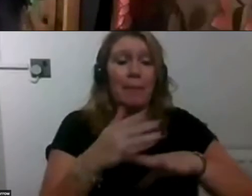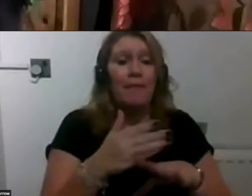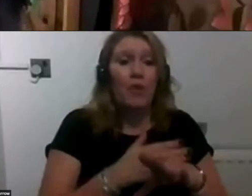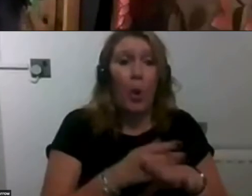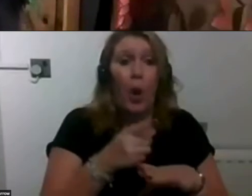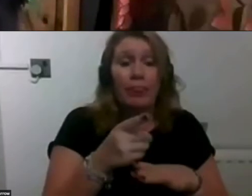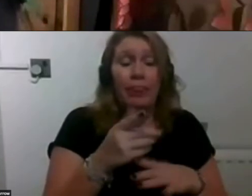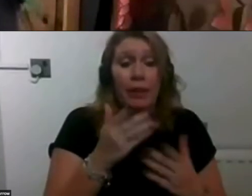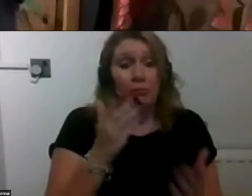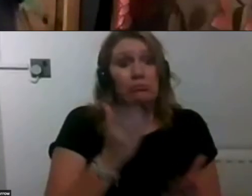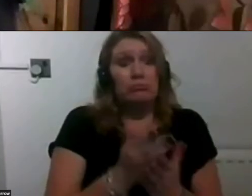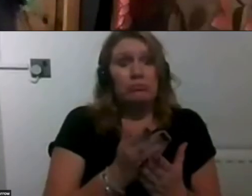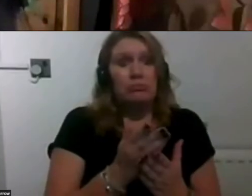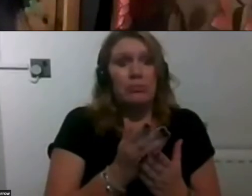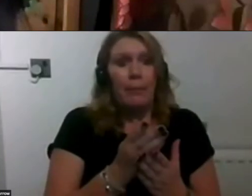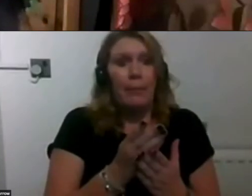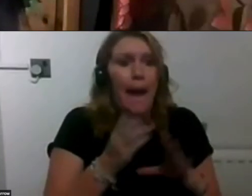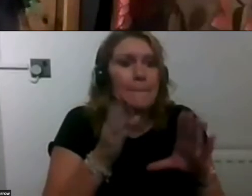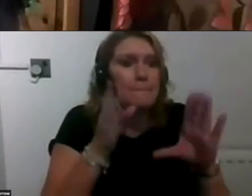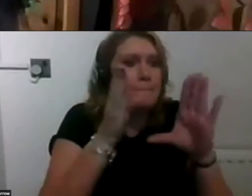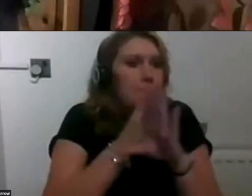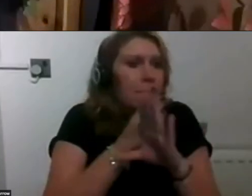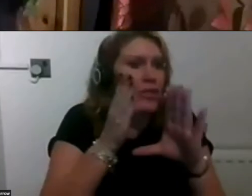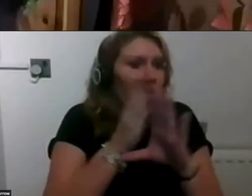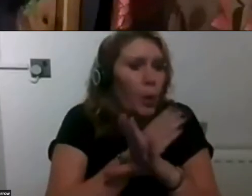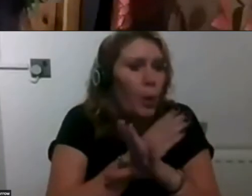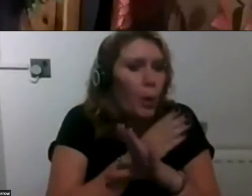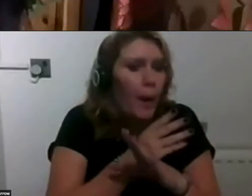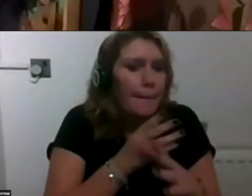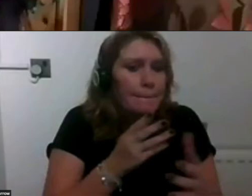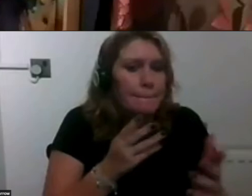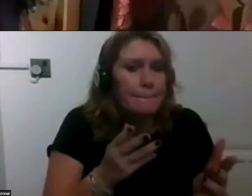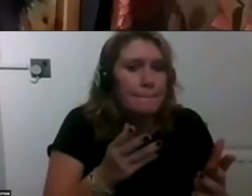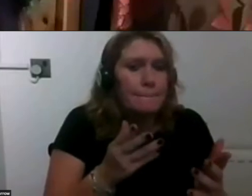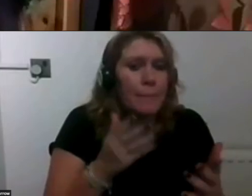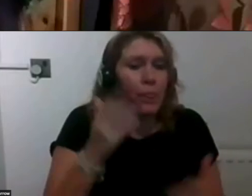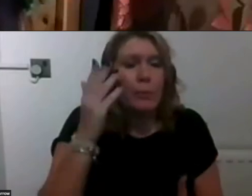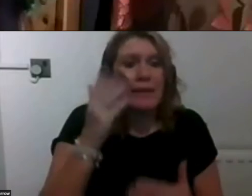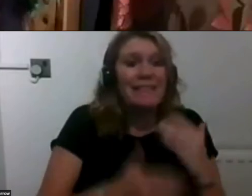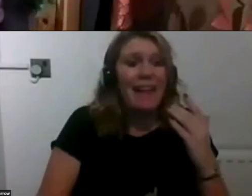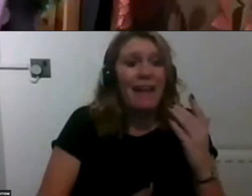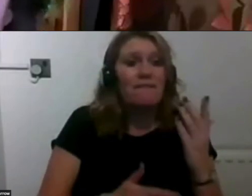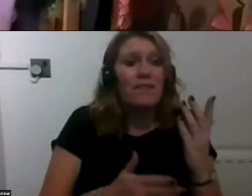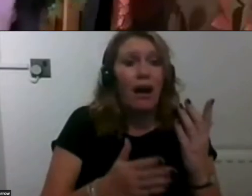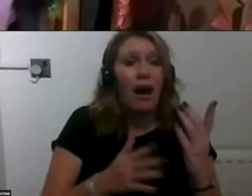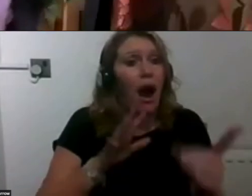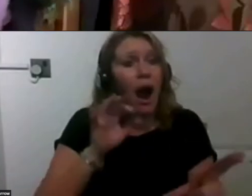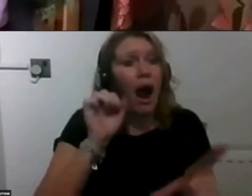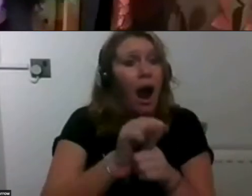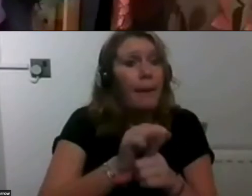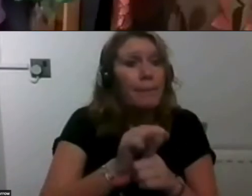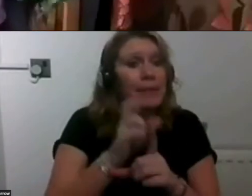nevertheless two recorded first-hand sightings of the Hagtessa in Anglo-Saxon